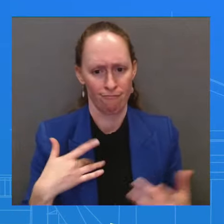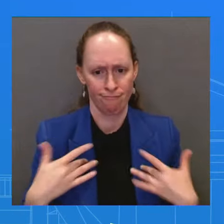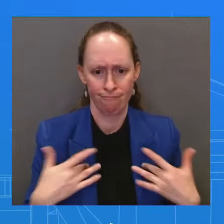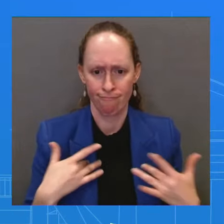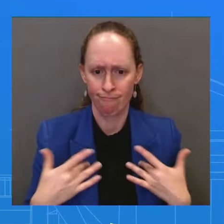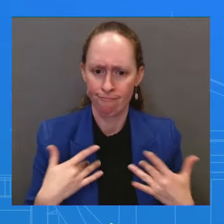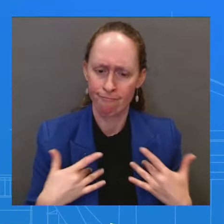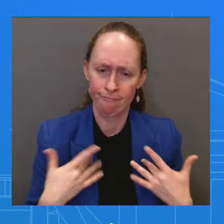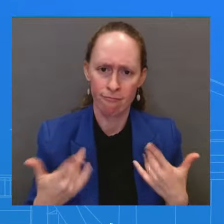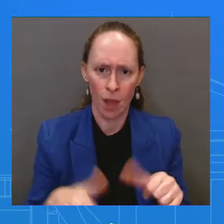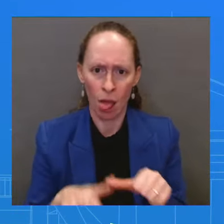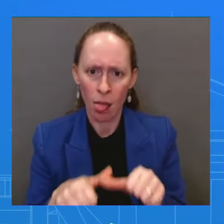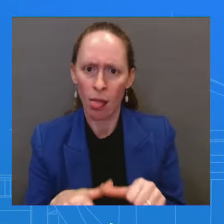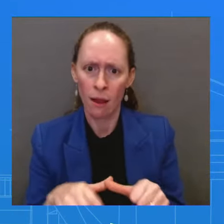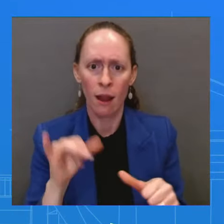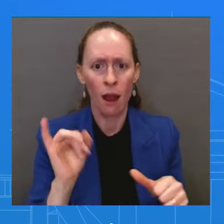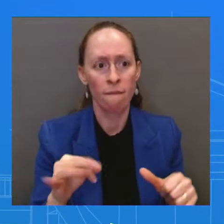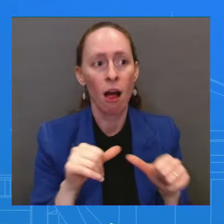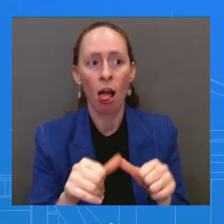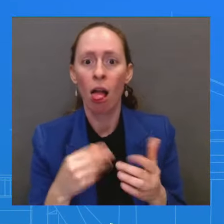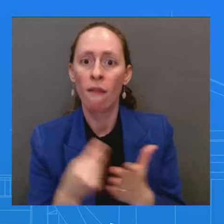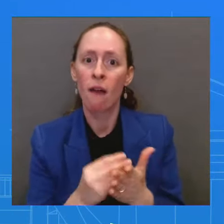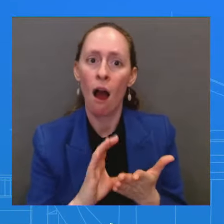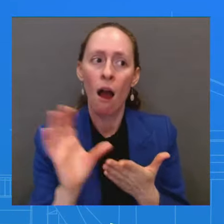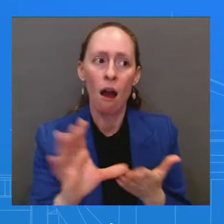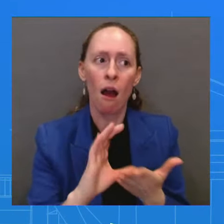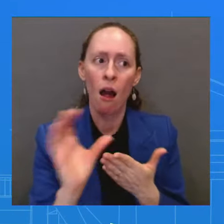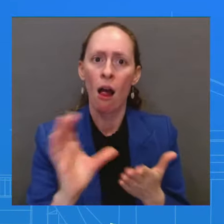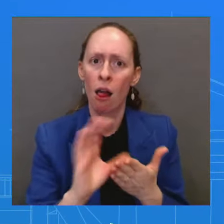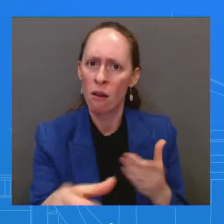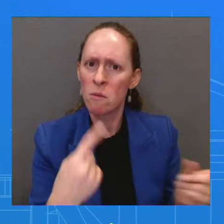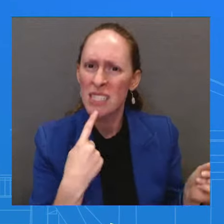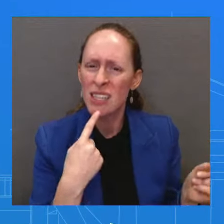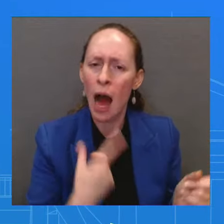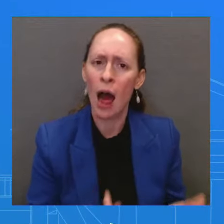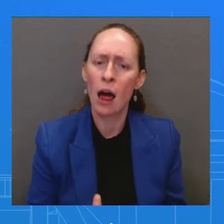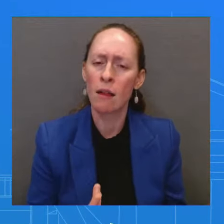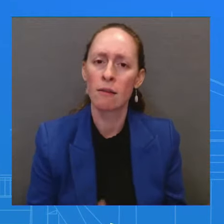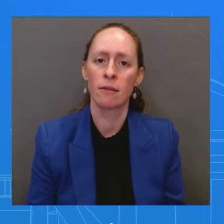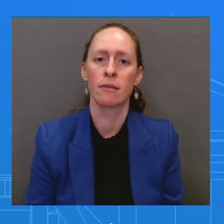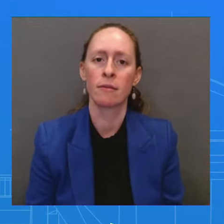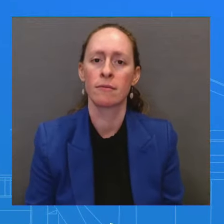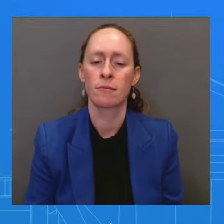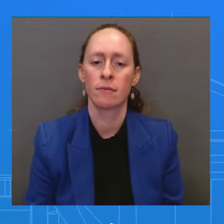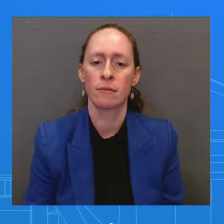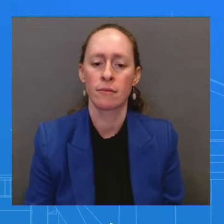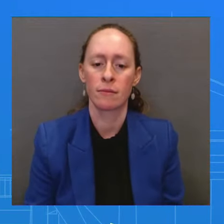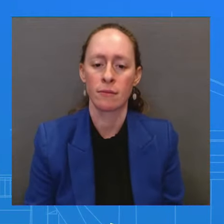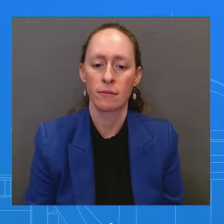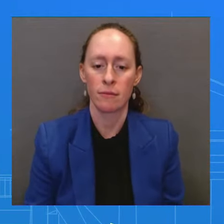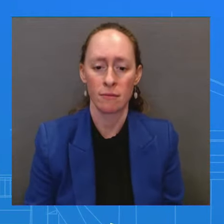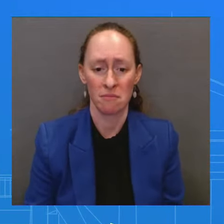Ms. Jean-Pierre: I -- look, I -- I get your statement. But we've also heard from overwhelming majority of folks in the House, in the Senate --